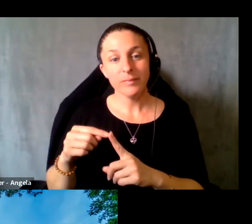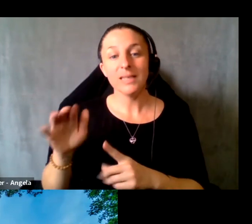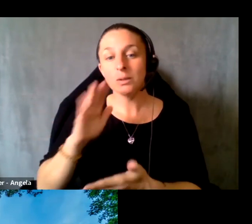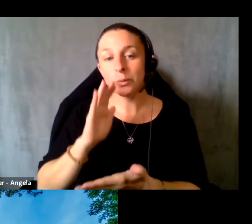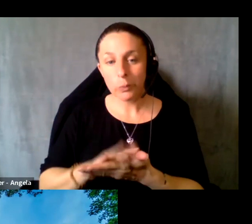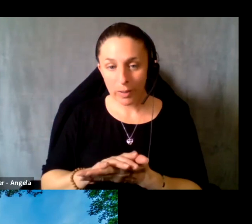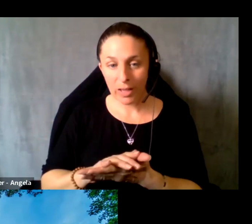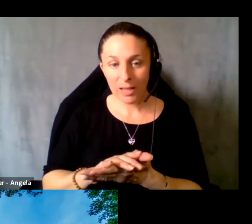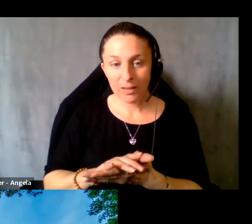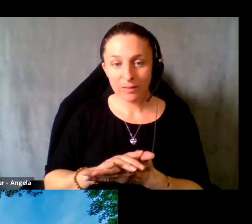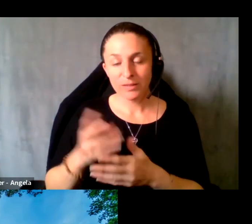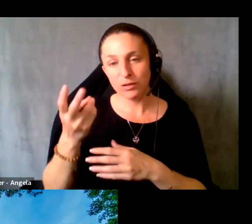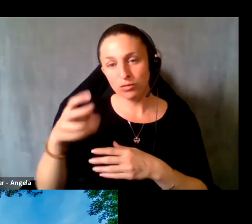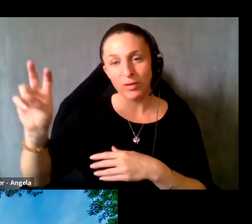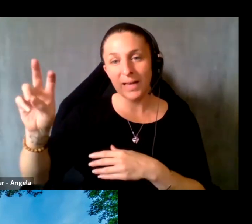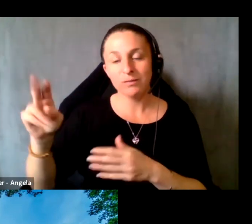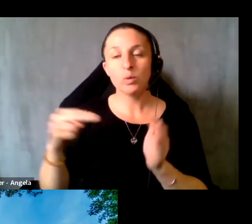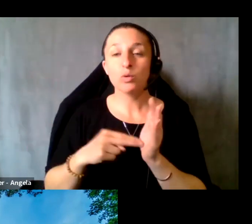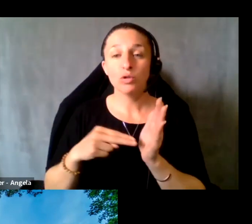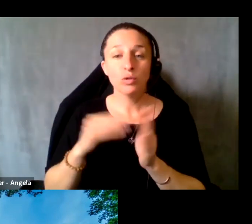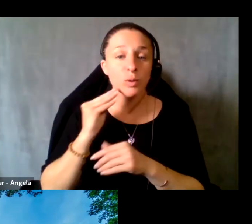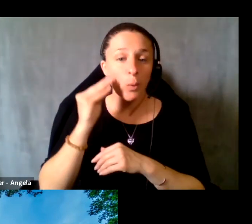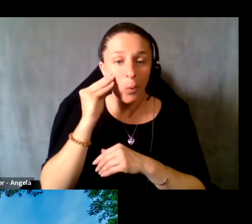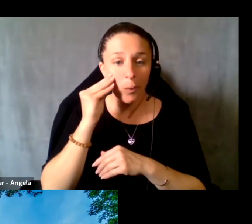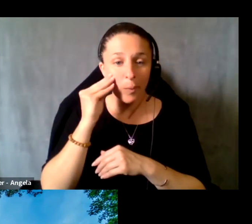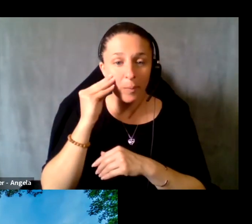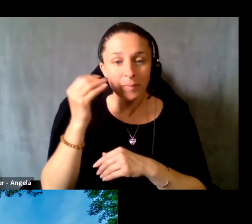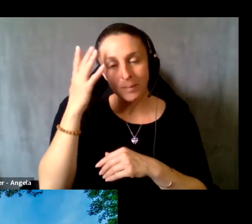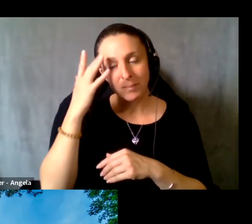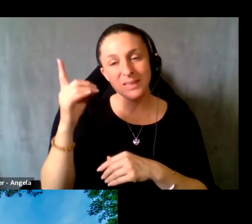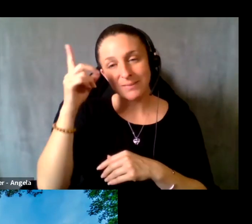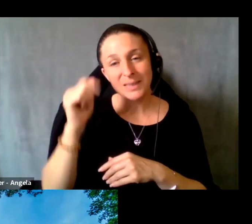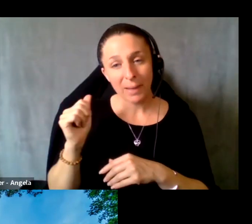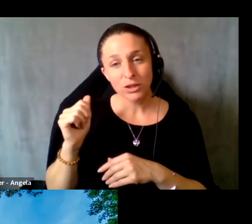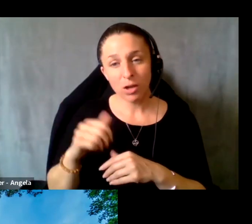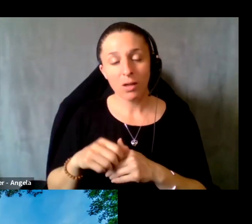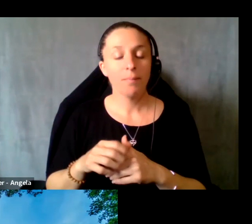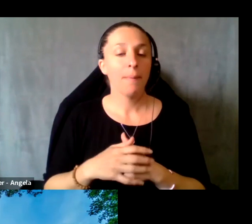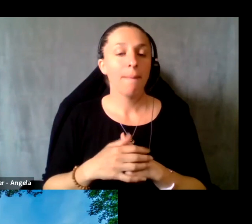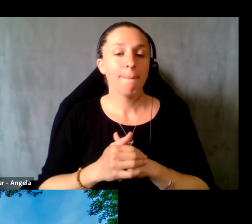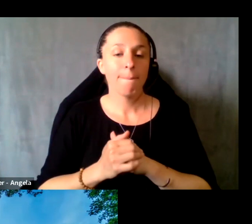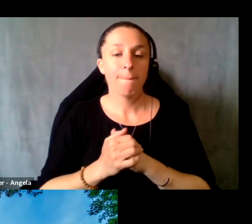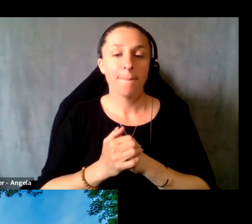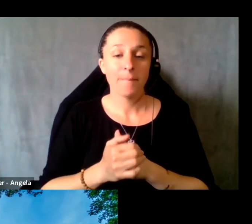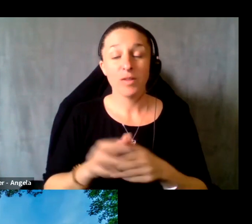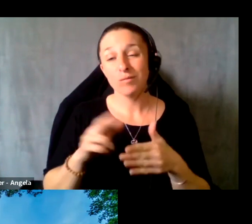was transferred to a nursing home from…due to dementia, and he, as a result, he was living